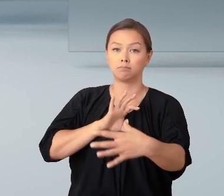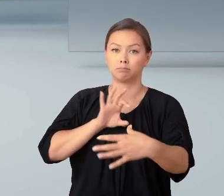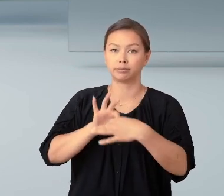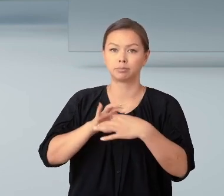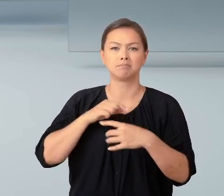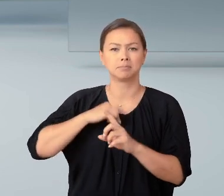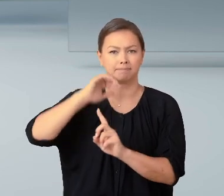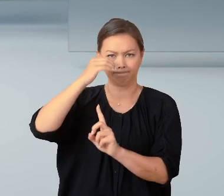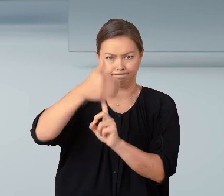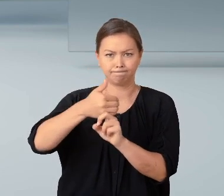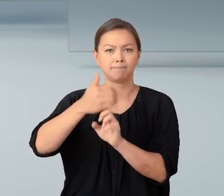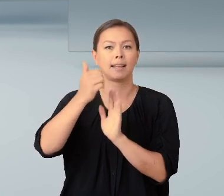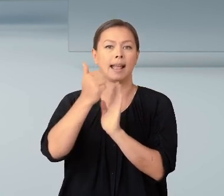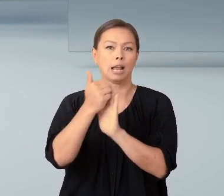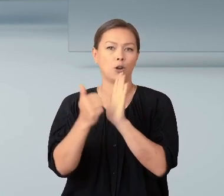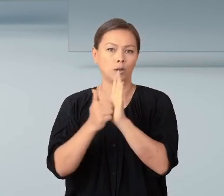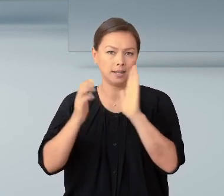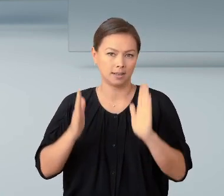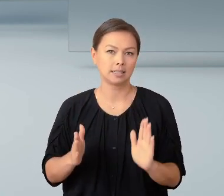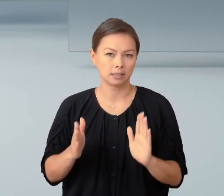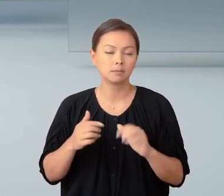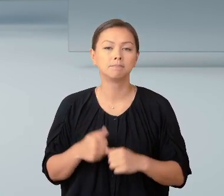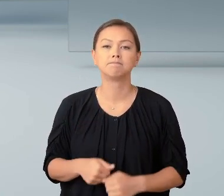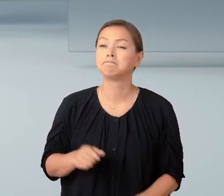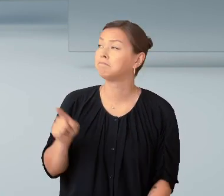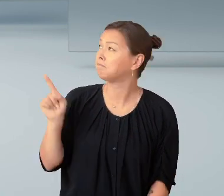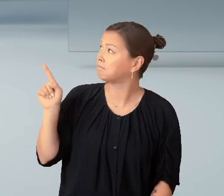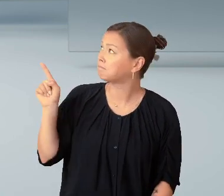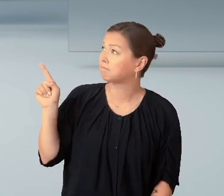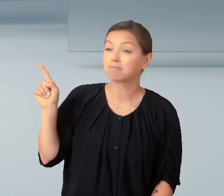now in the accounting world, and I'm just going to scroll down.